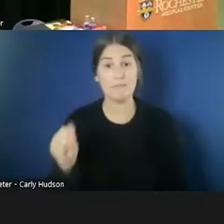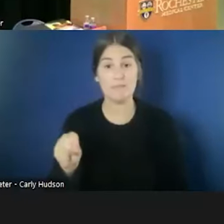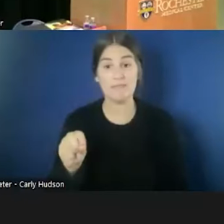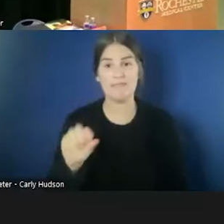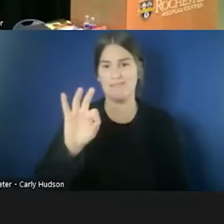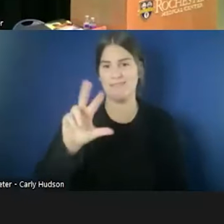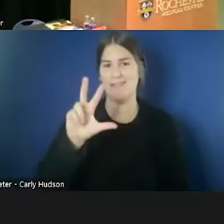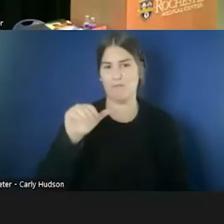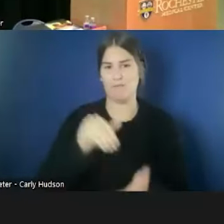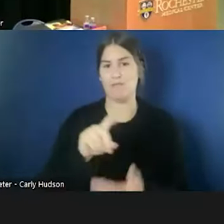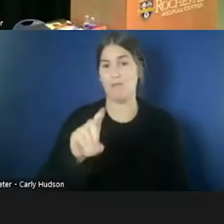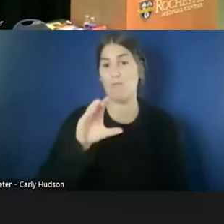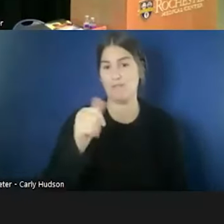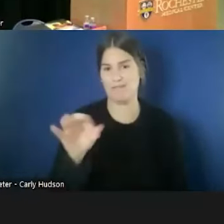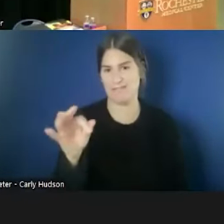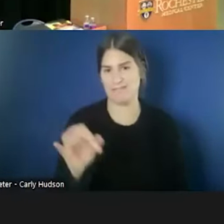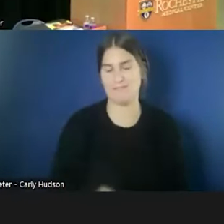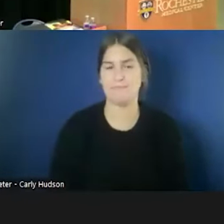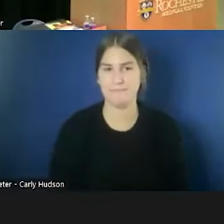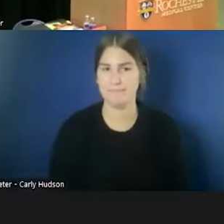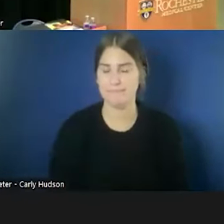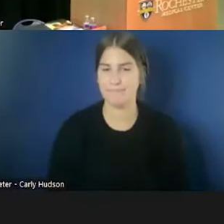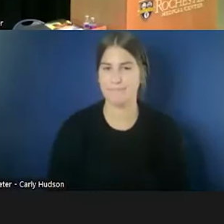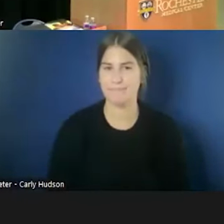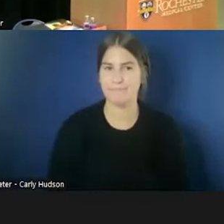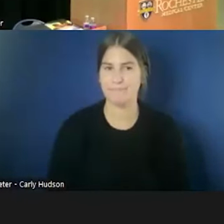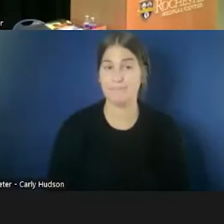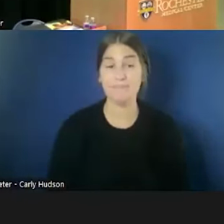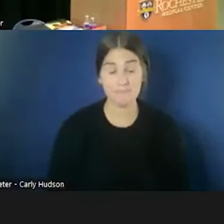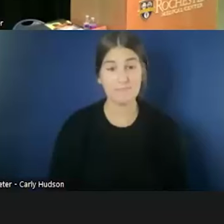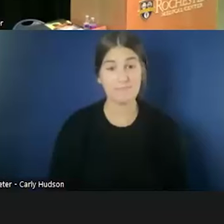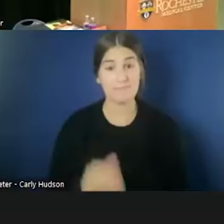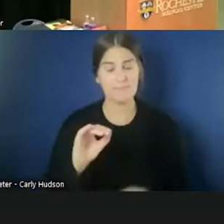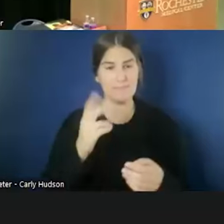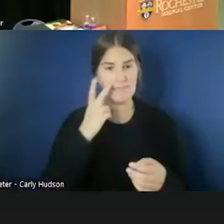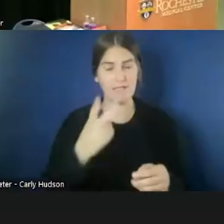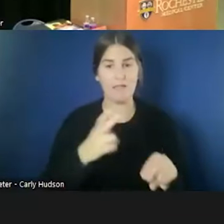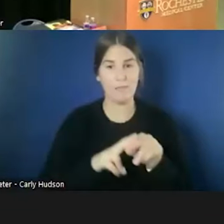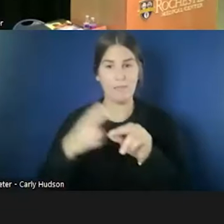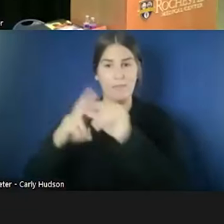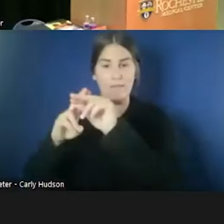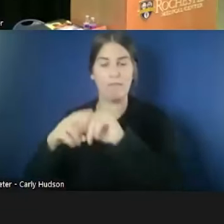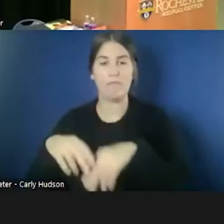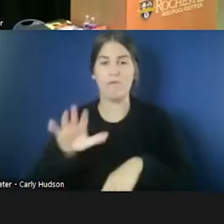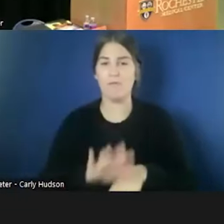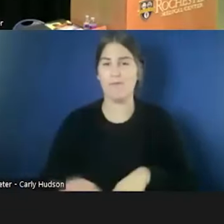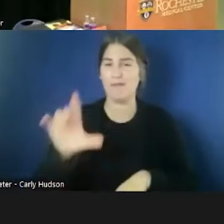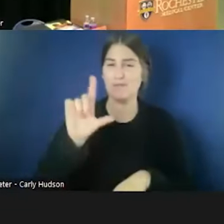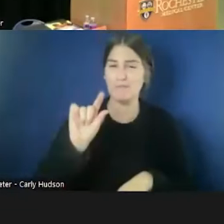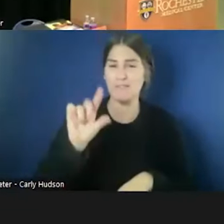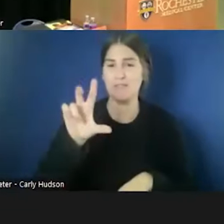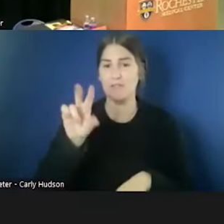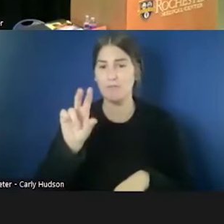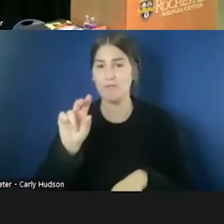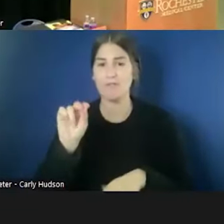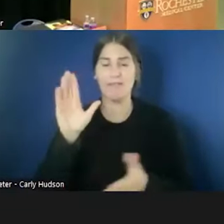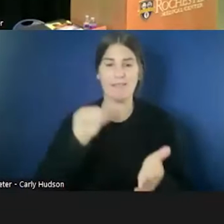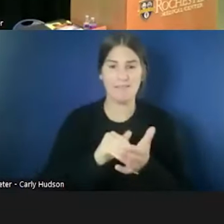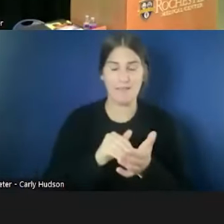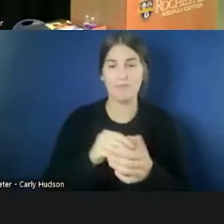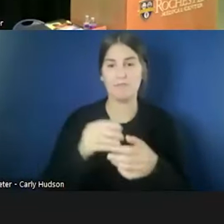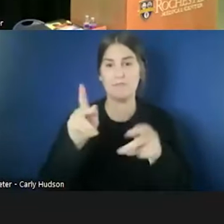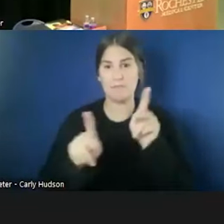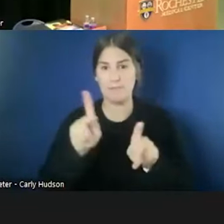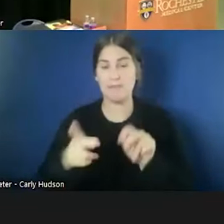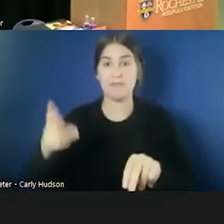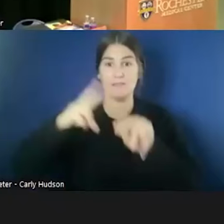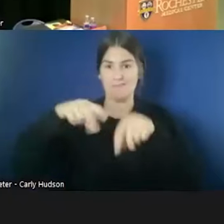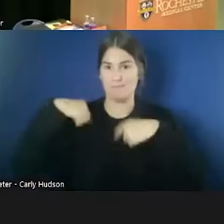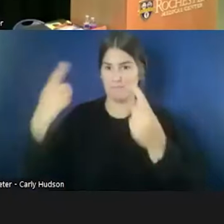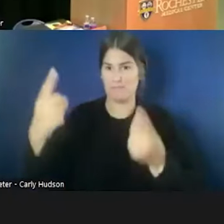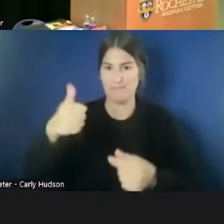93,173 that we're looking at about a 20 to 30,000 um person increase over 10 years so I will